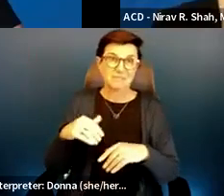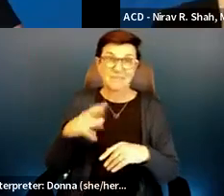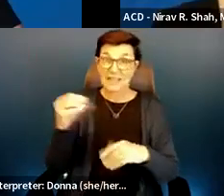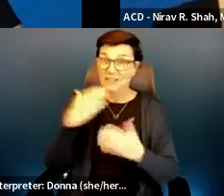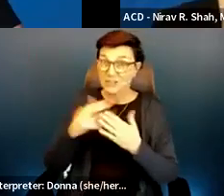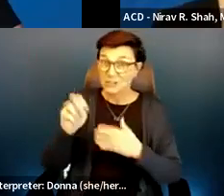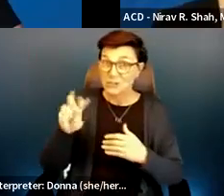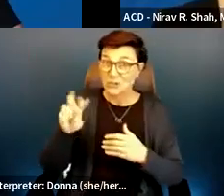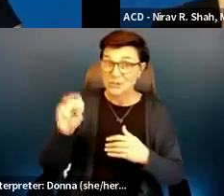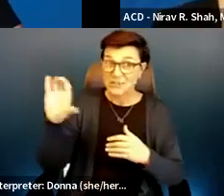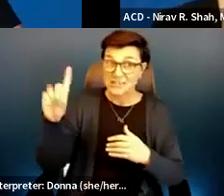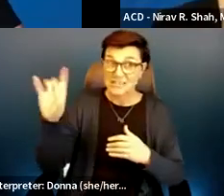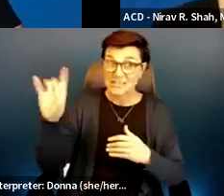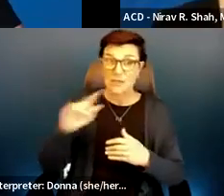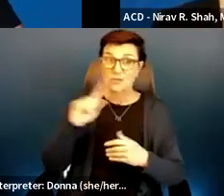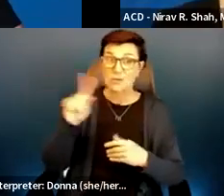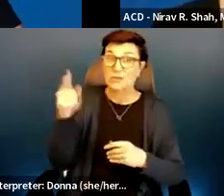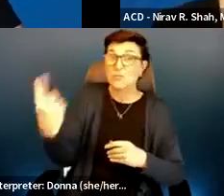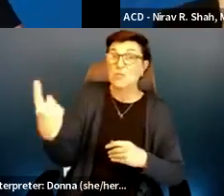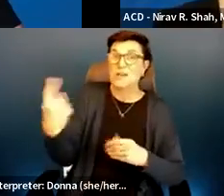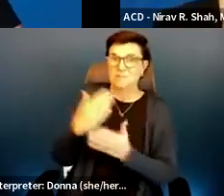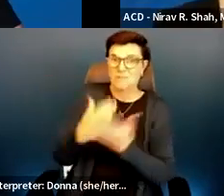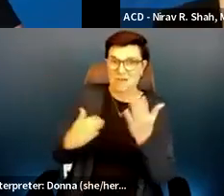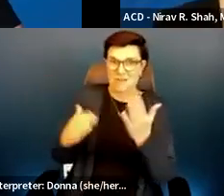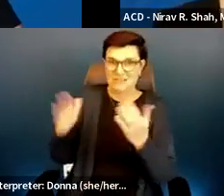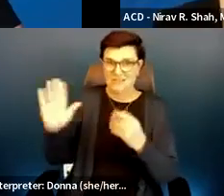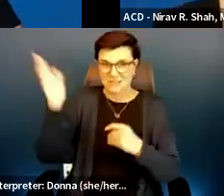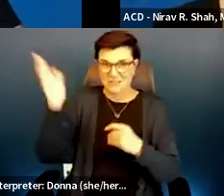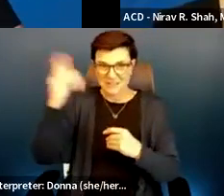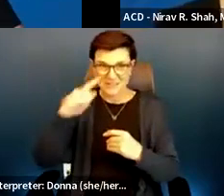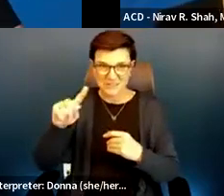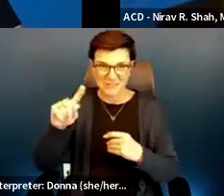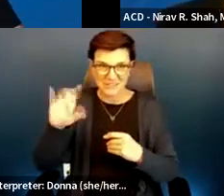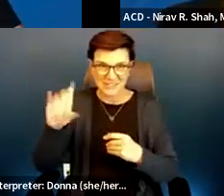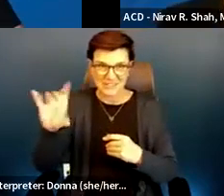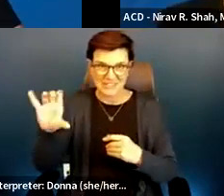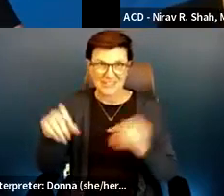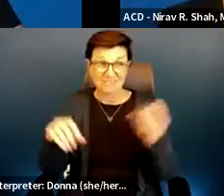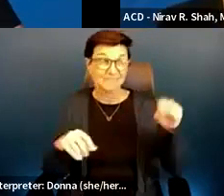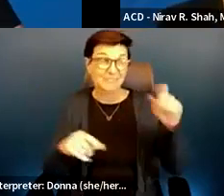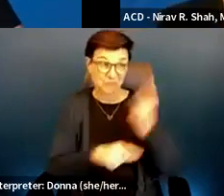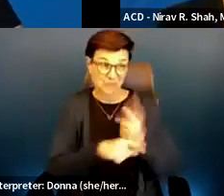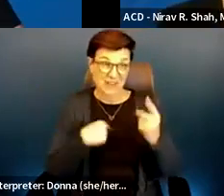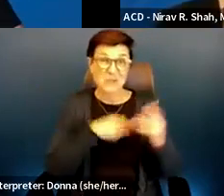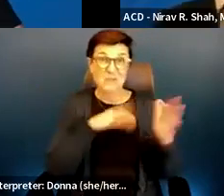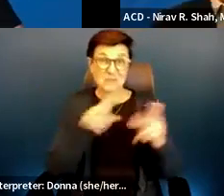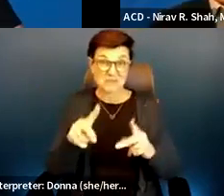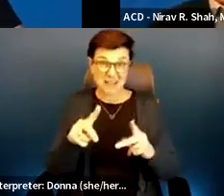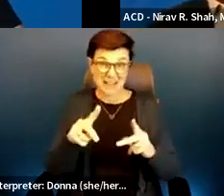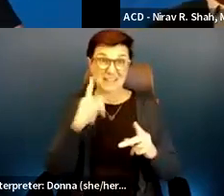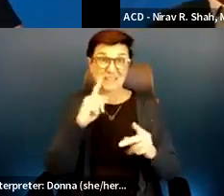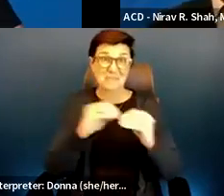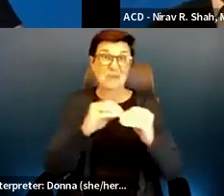of reference of the laboratory. We'll be back. Right. You will be back. So thanks.